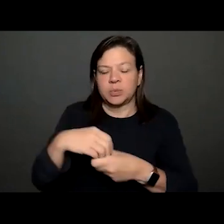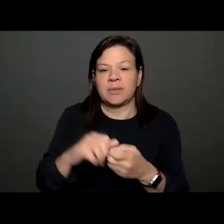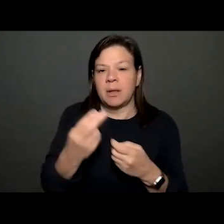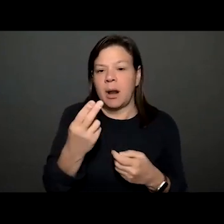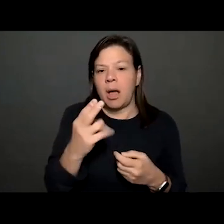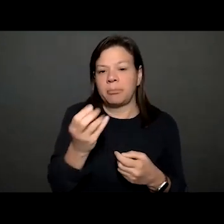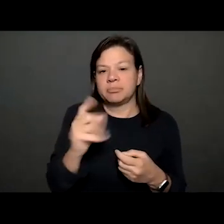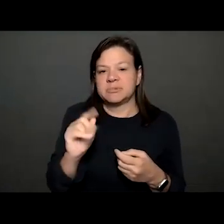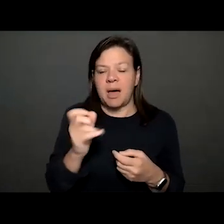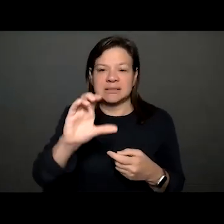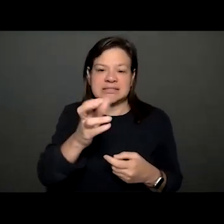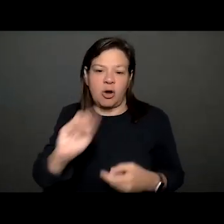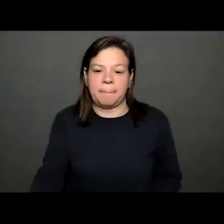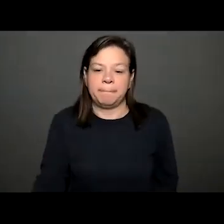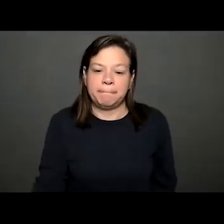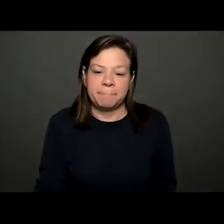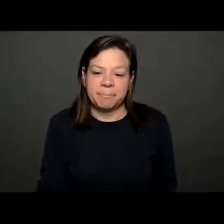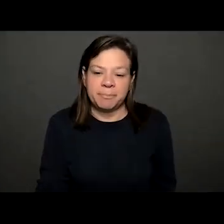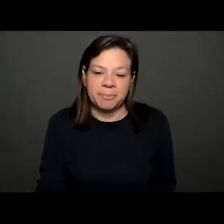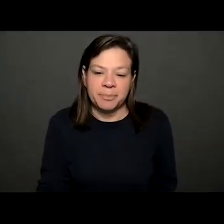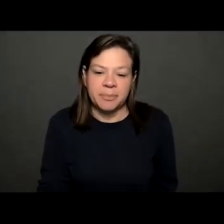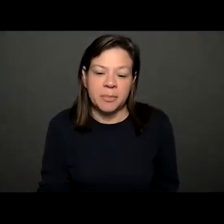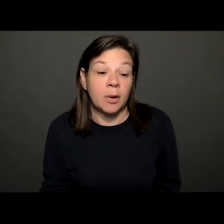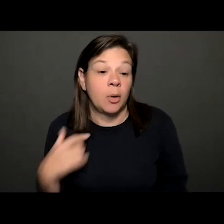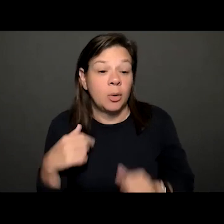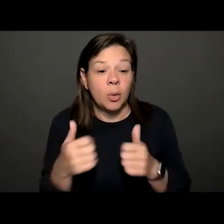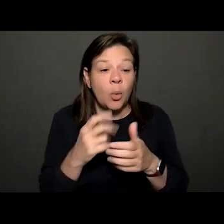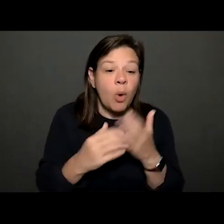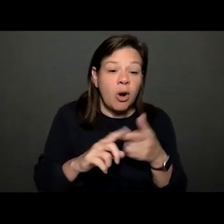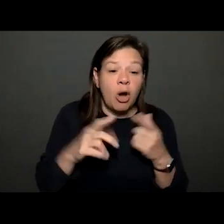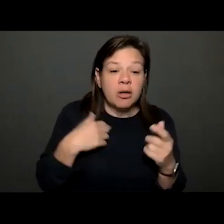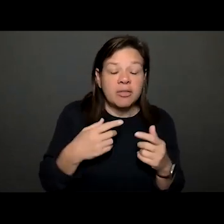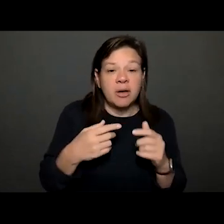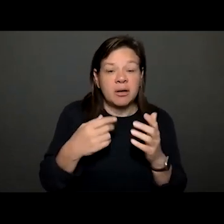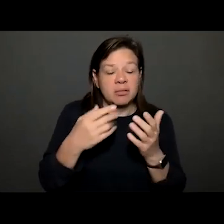AND LOOK AT WHAT PROPERTIES ARE AND HOW TO BUILD THEM